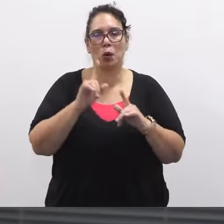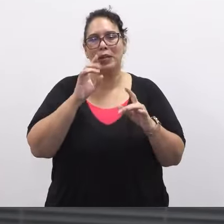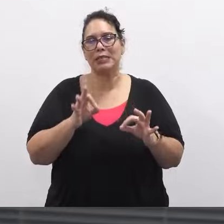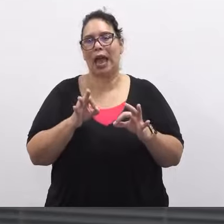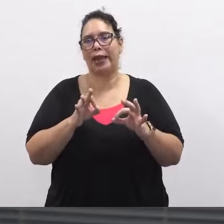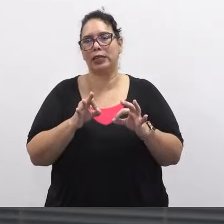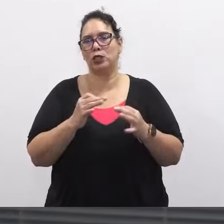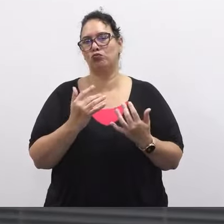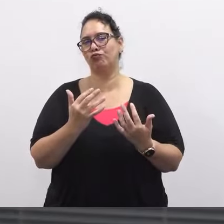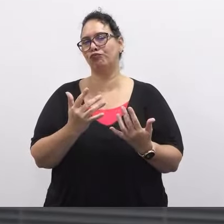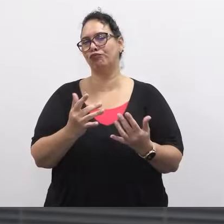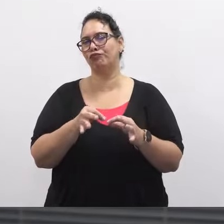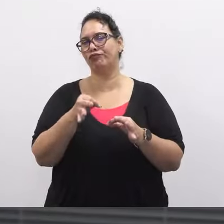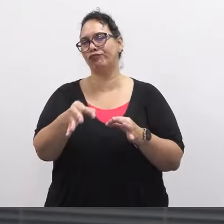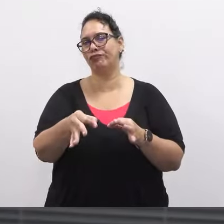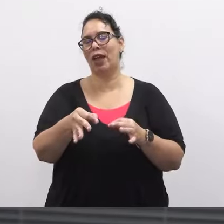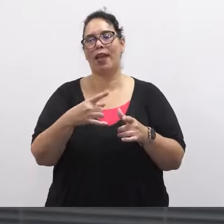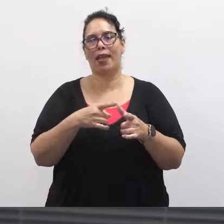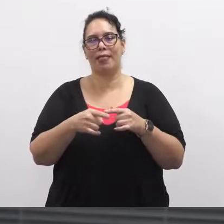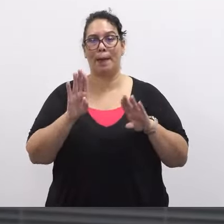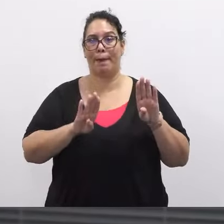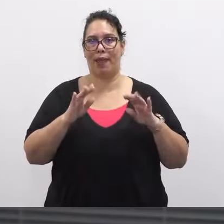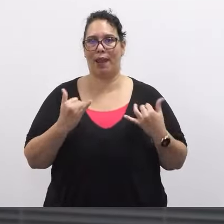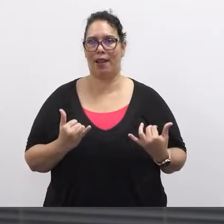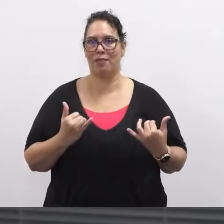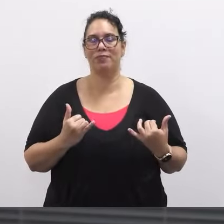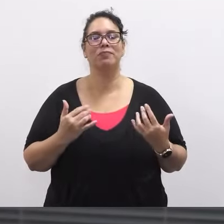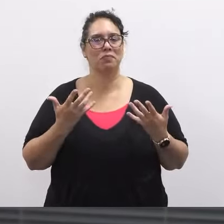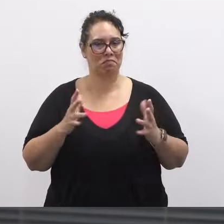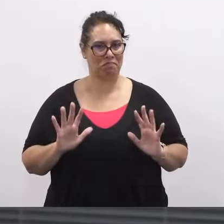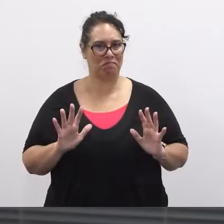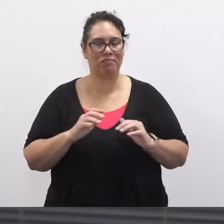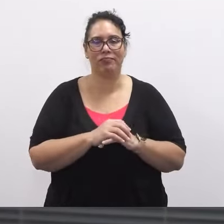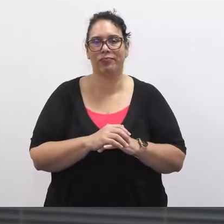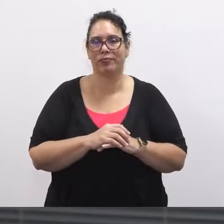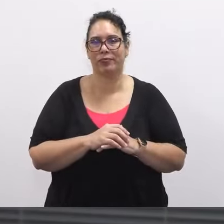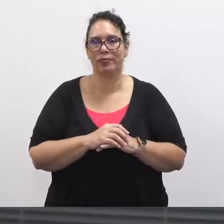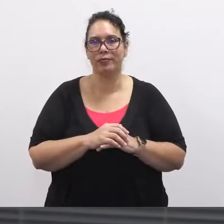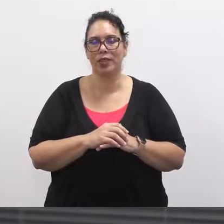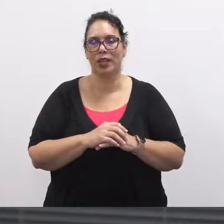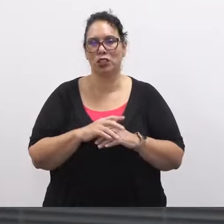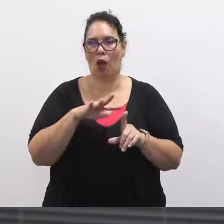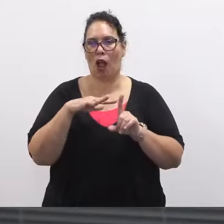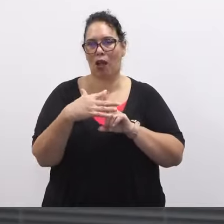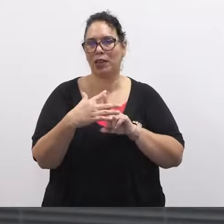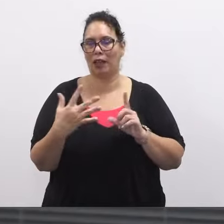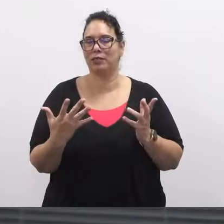for a little while and rebid at this point in time, which we did. So a little bit of context and reference here as well,